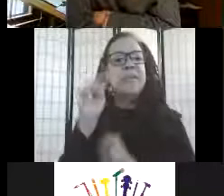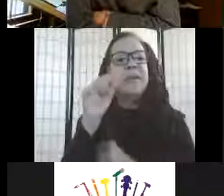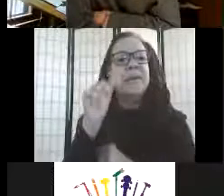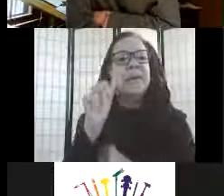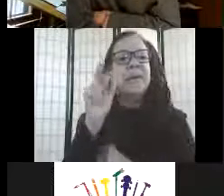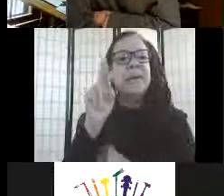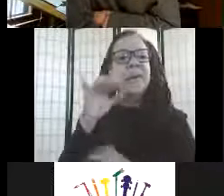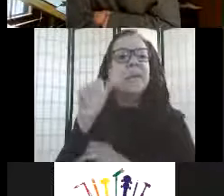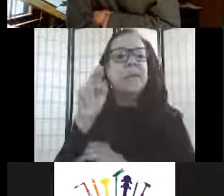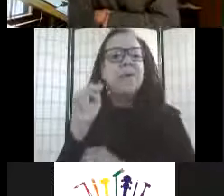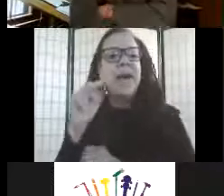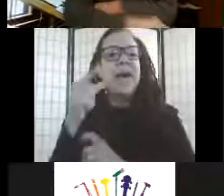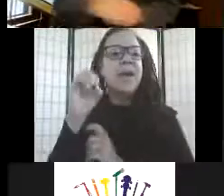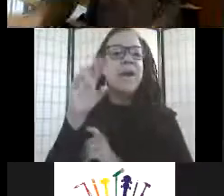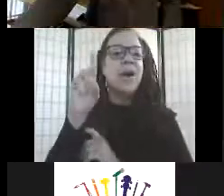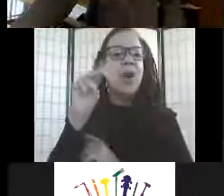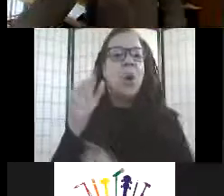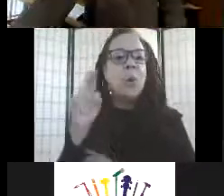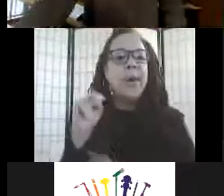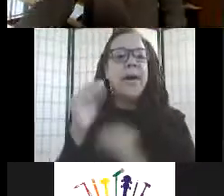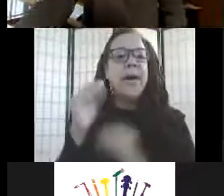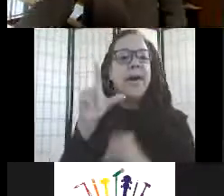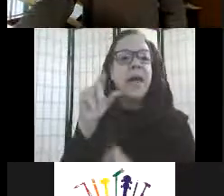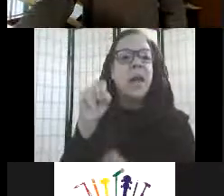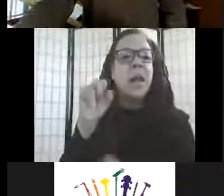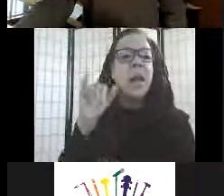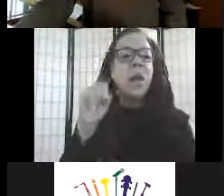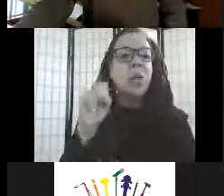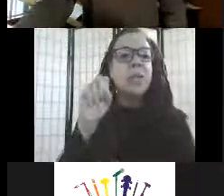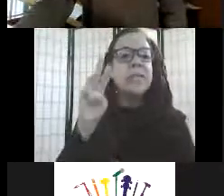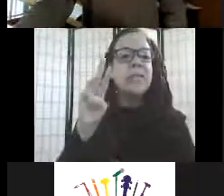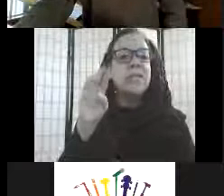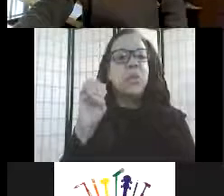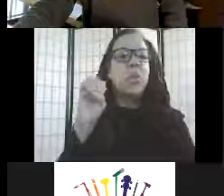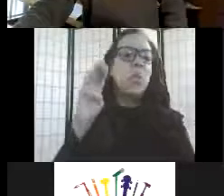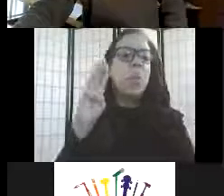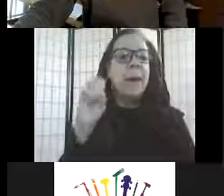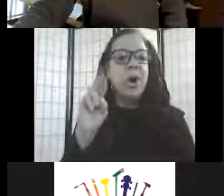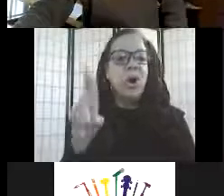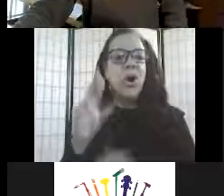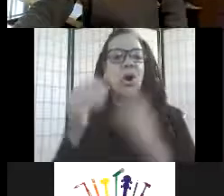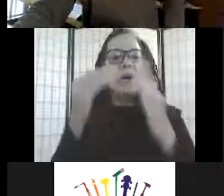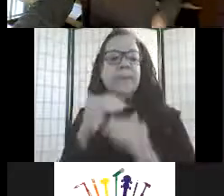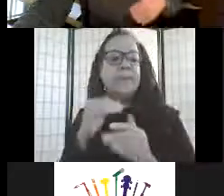Lois Welber, Blue Shutters Web Design, Anonymous, and the Massachusetts Cultural Councils.